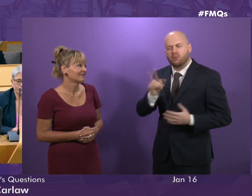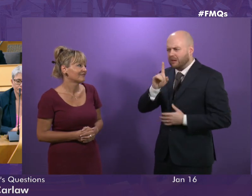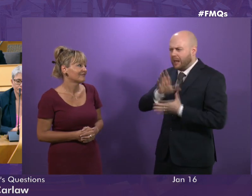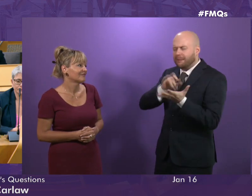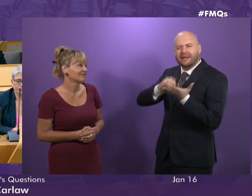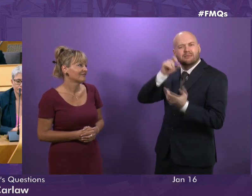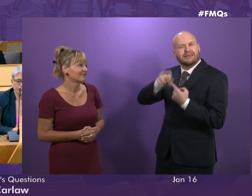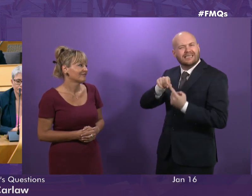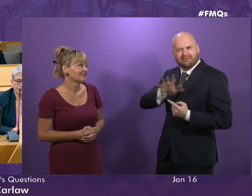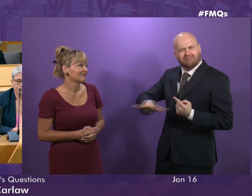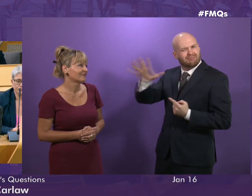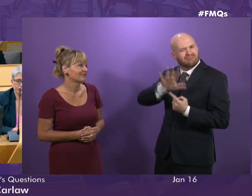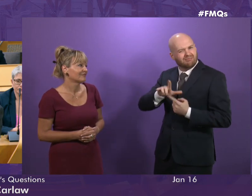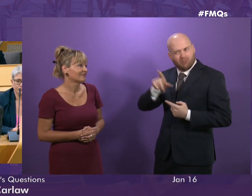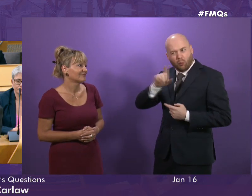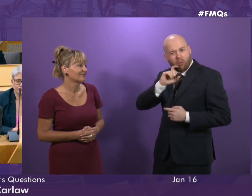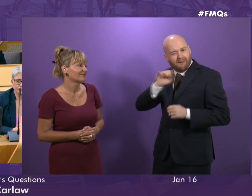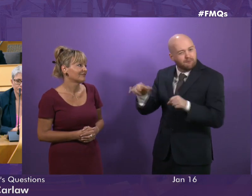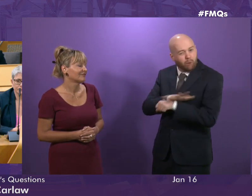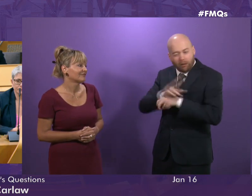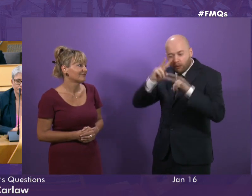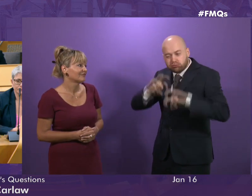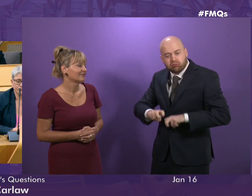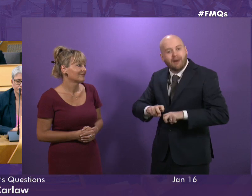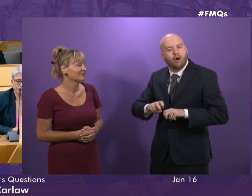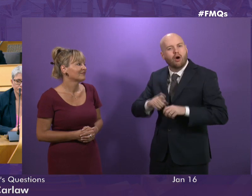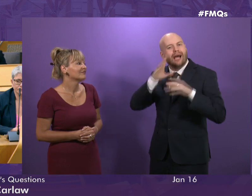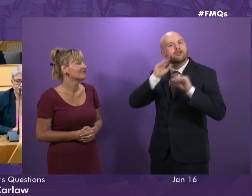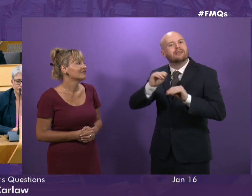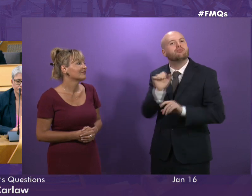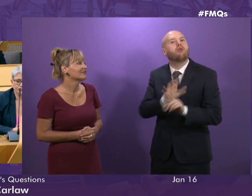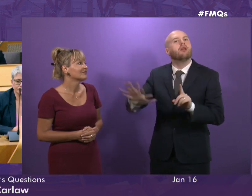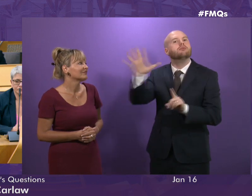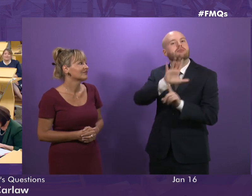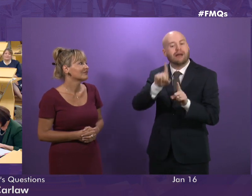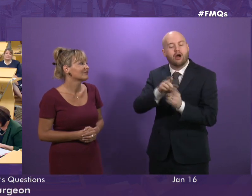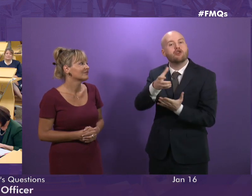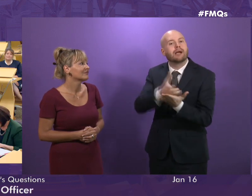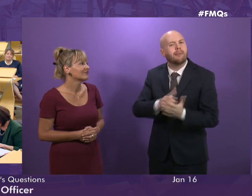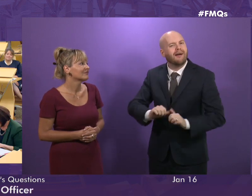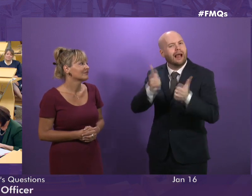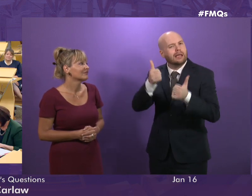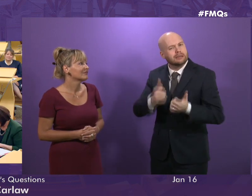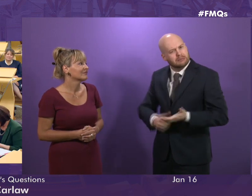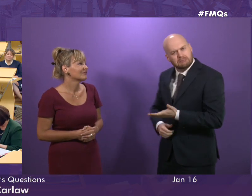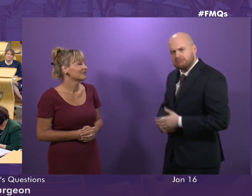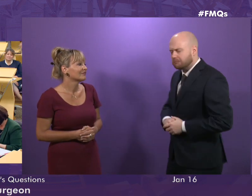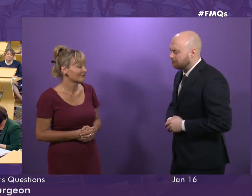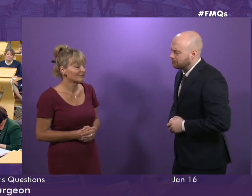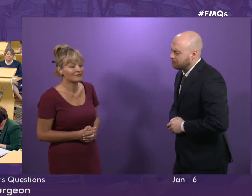general education and curriculum for excellence? Will she hold one?